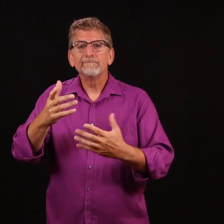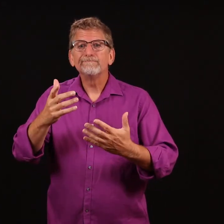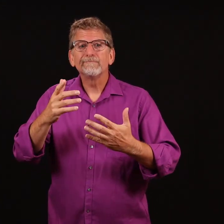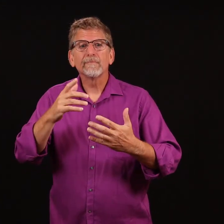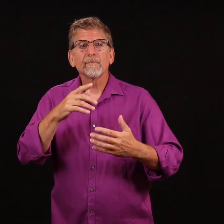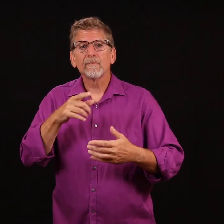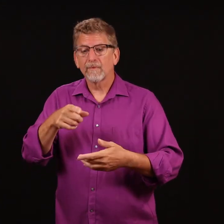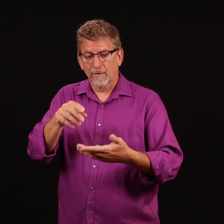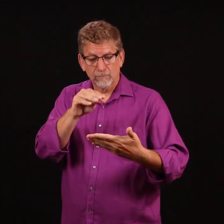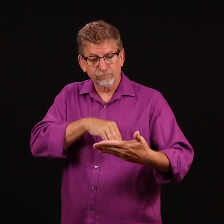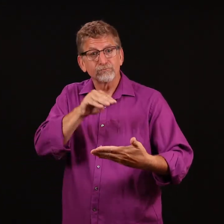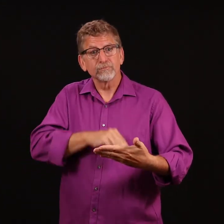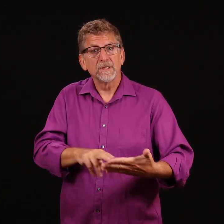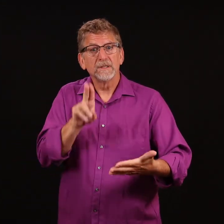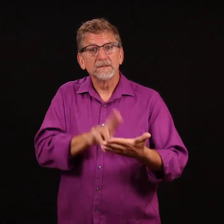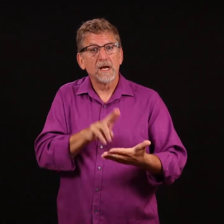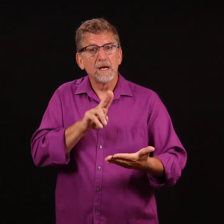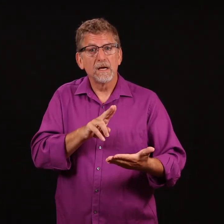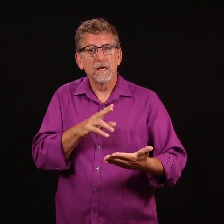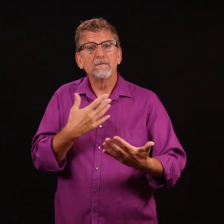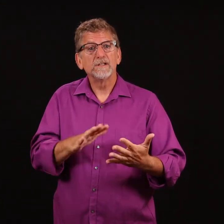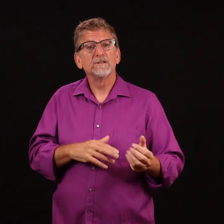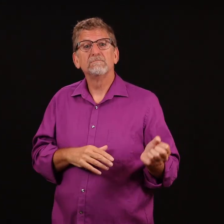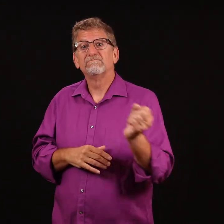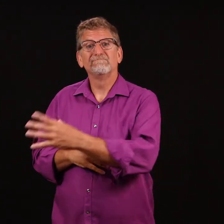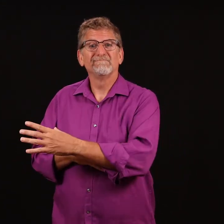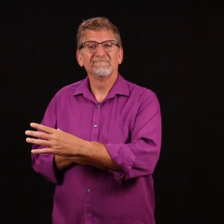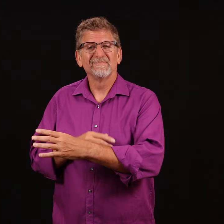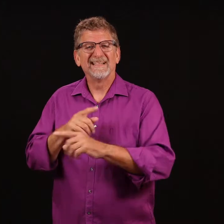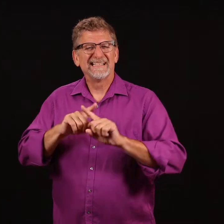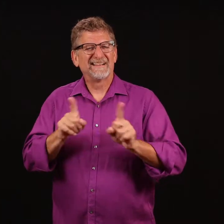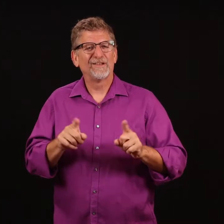fill them out, and send them back.